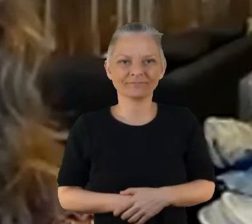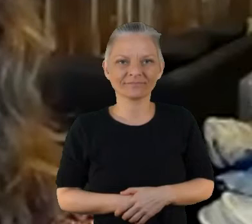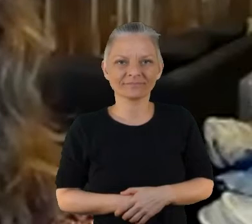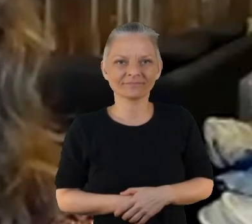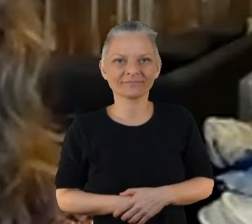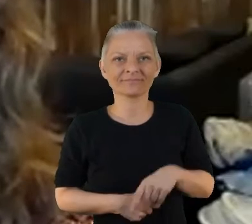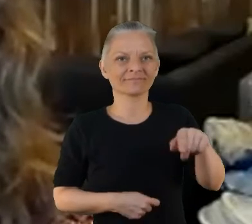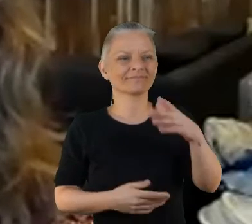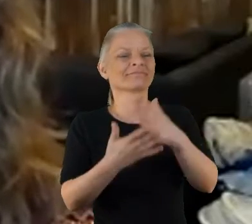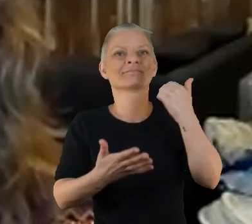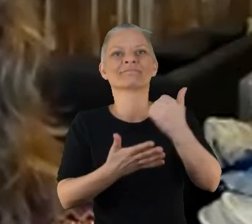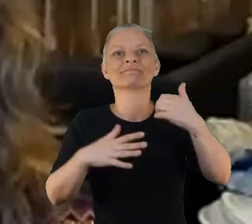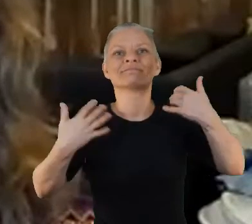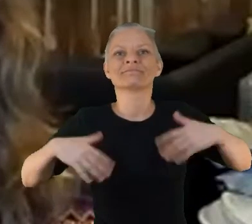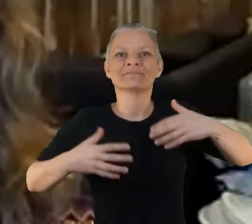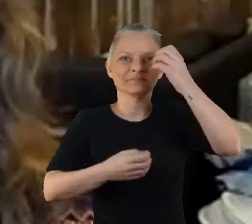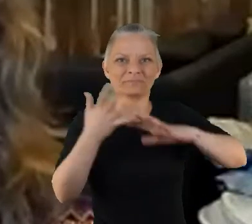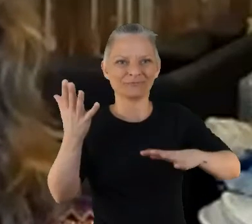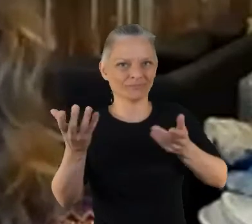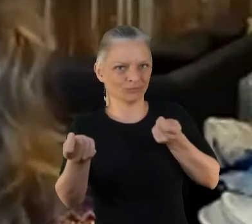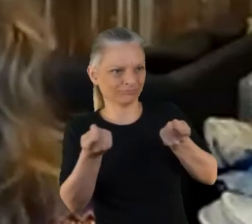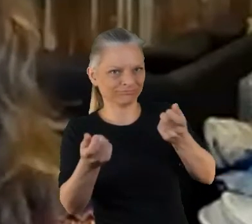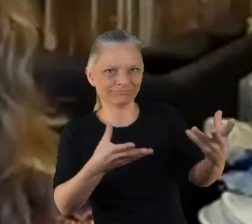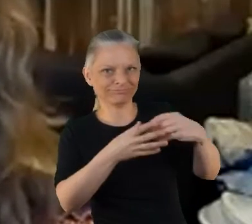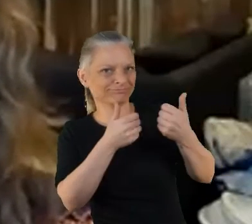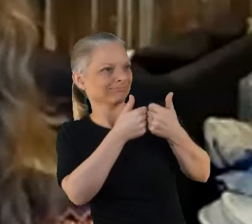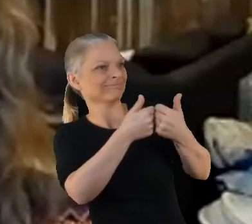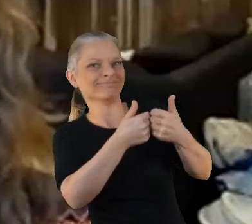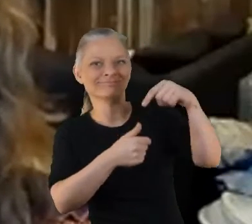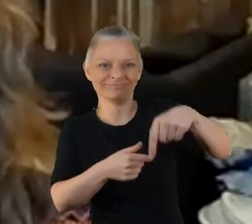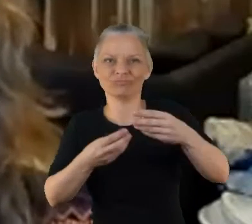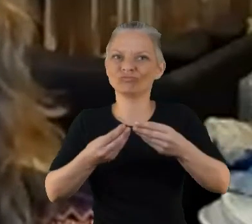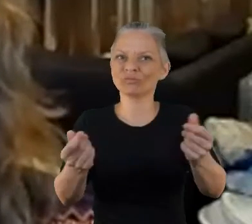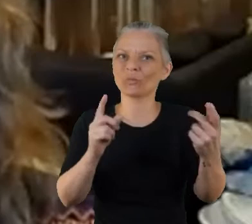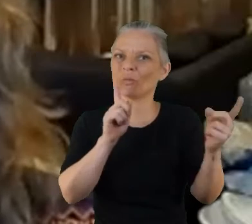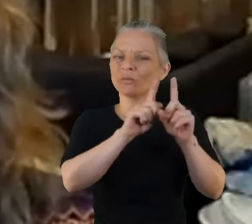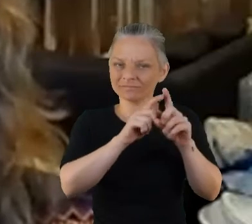a wee while in terms of trying to support best practice and also work at a national